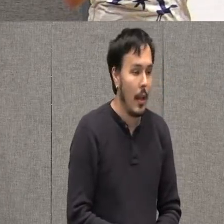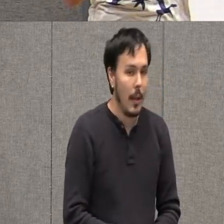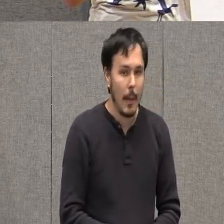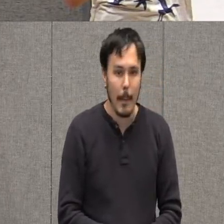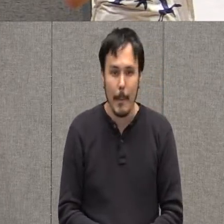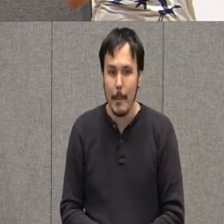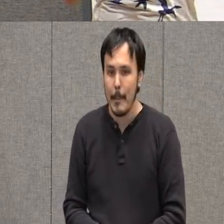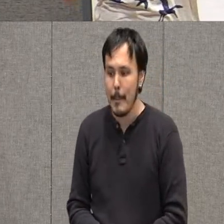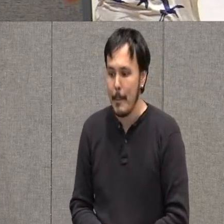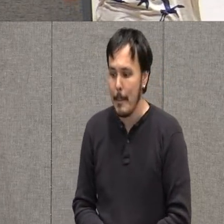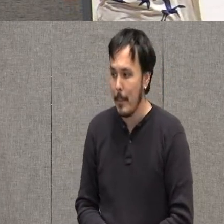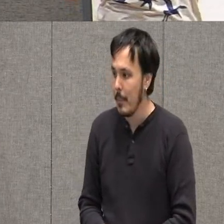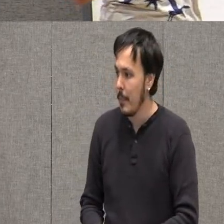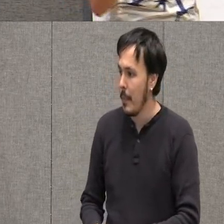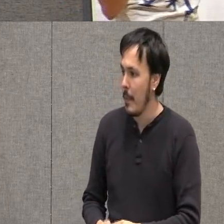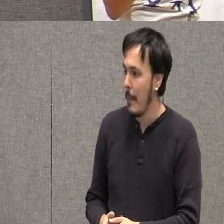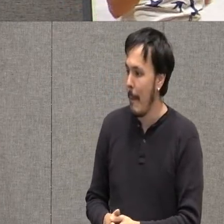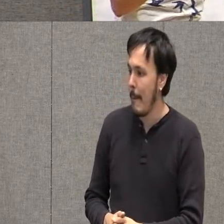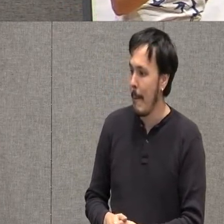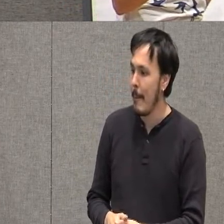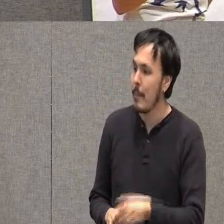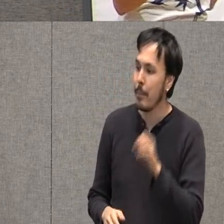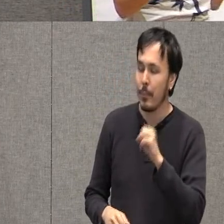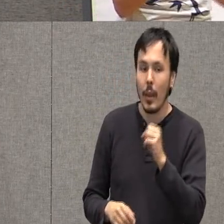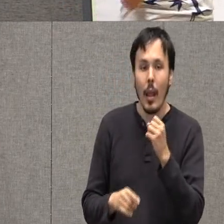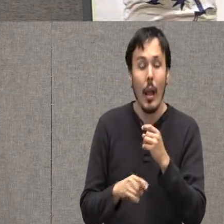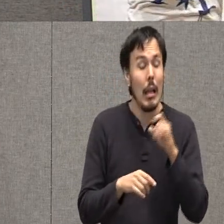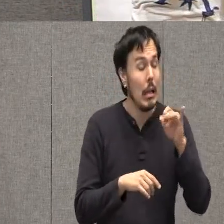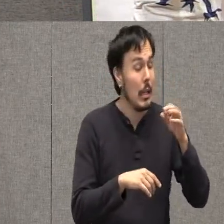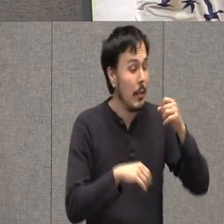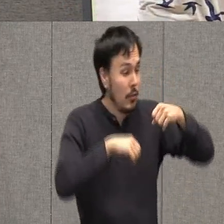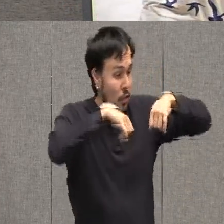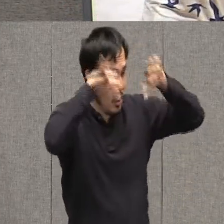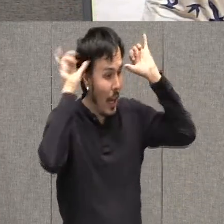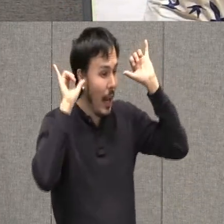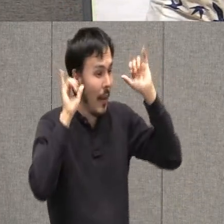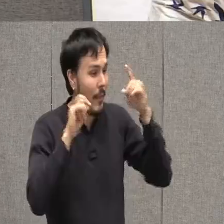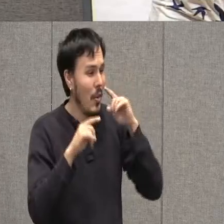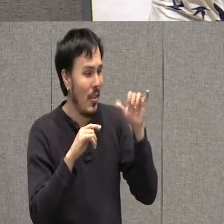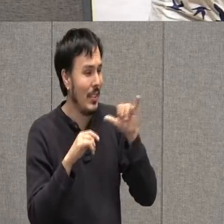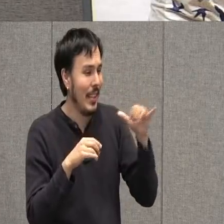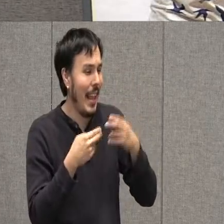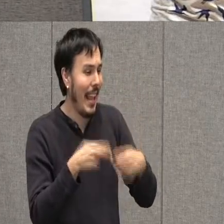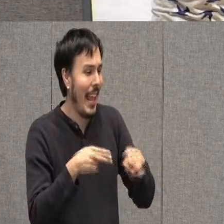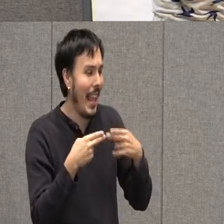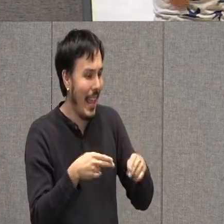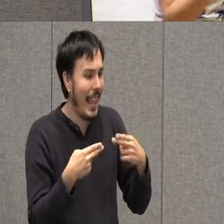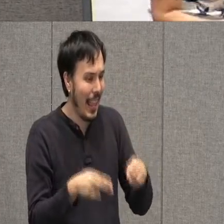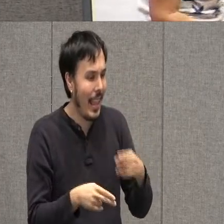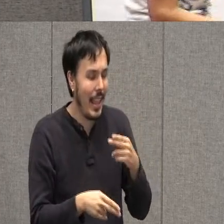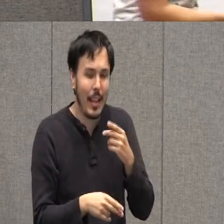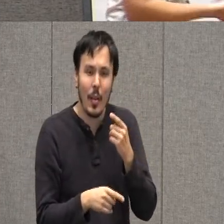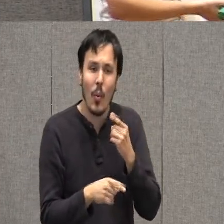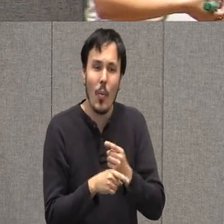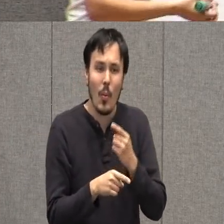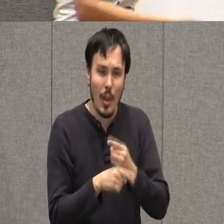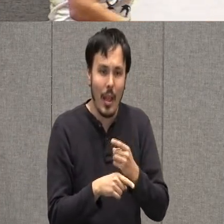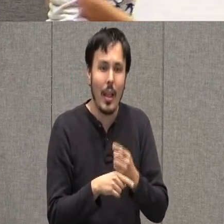it would be a little bit longer on the top unless you had some like little stipples, like some little dots up there. [Ley] Okay, cool.